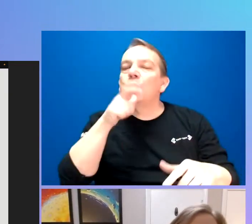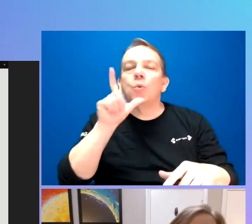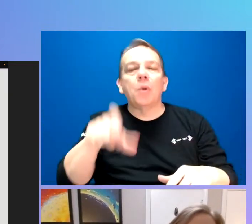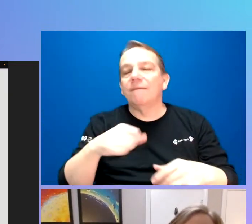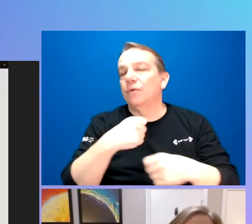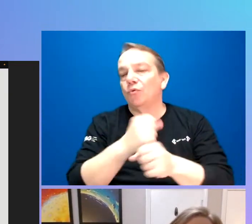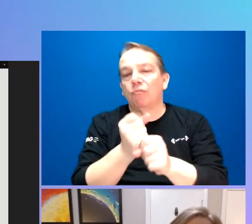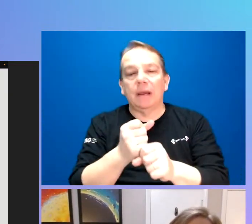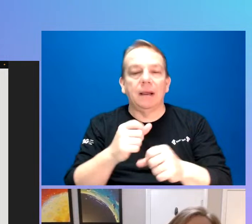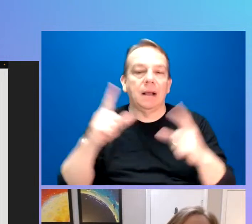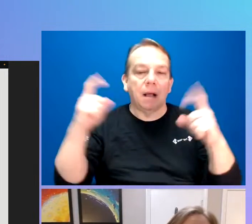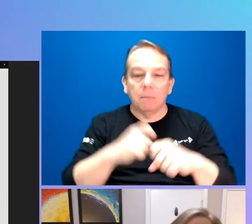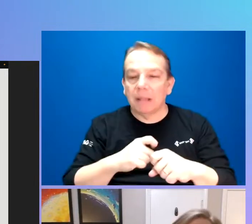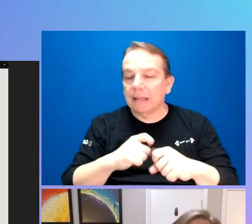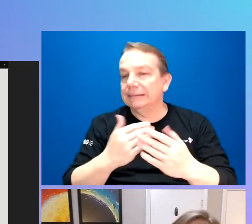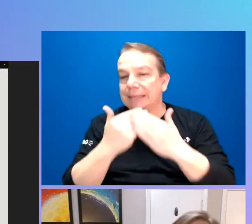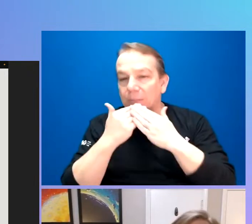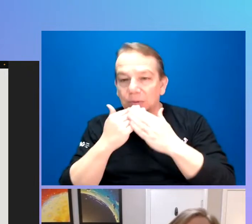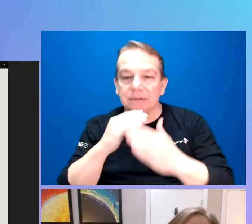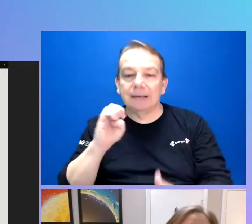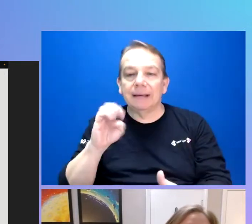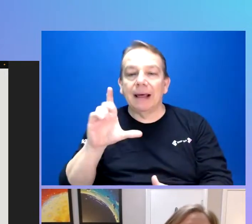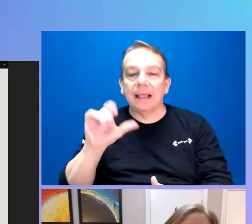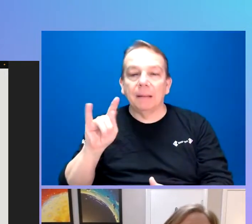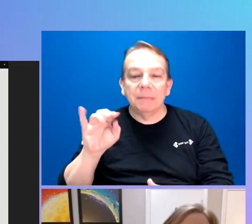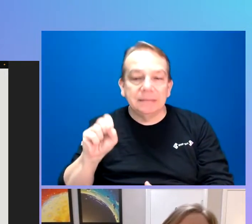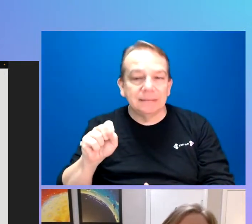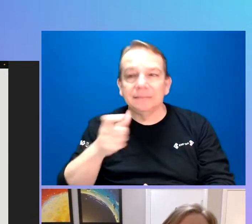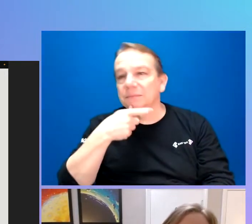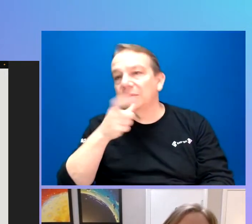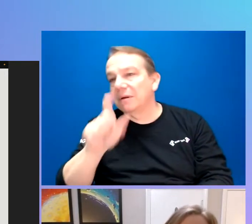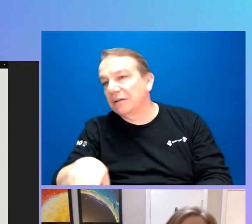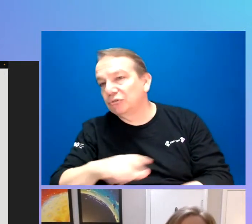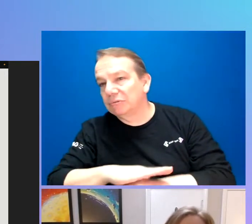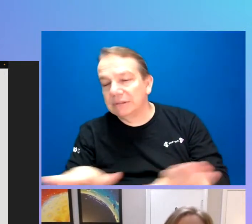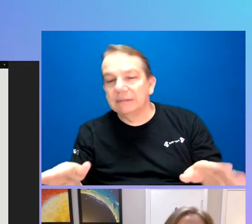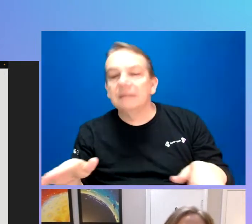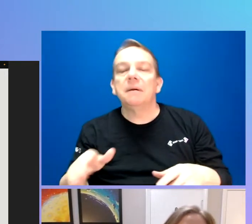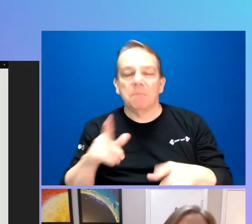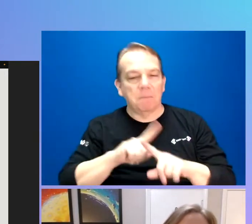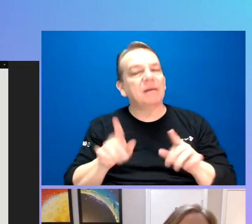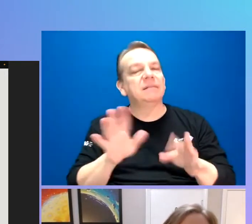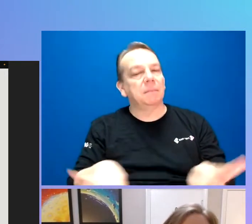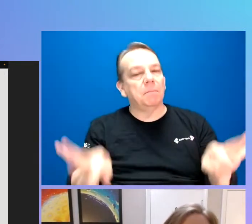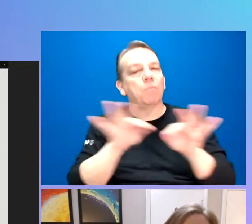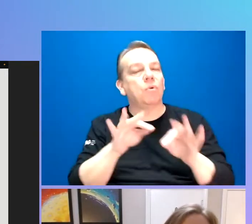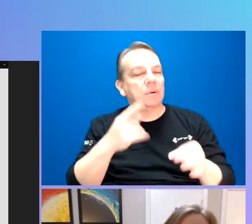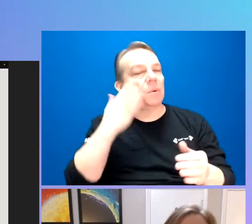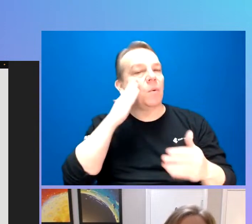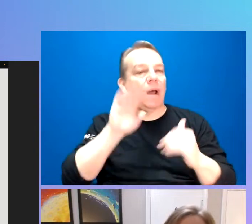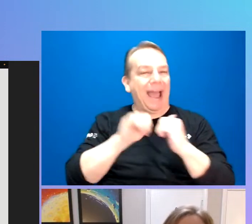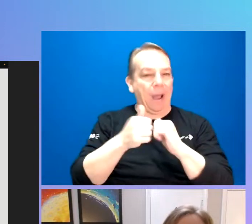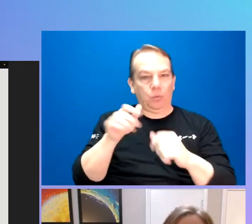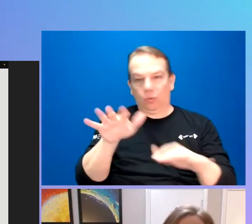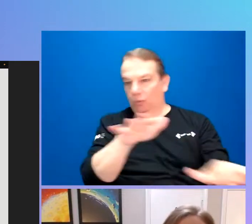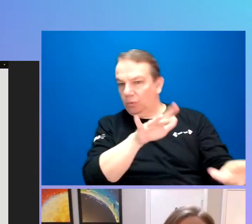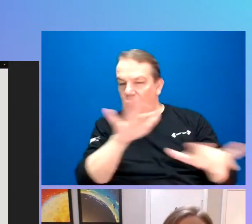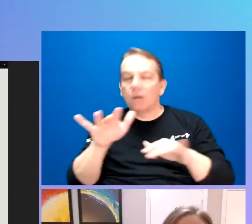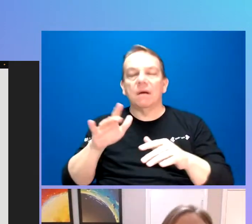sandwiches and elements. However recognizing that these nested structures exist is important